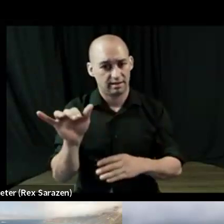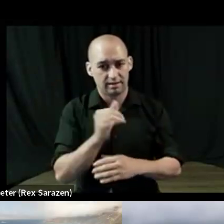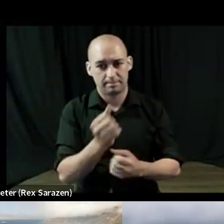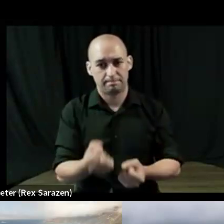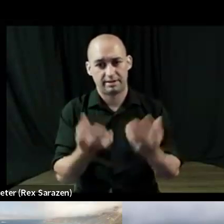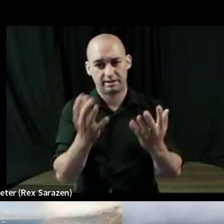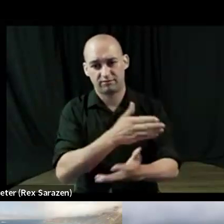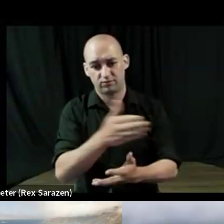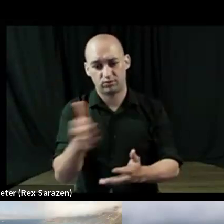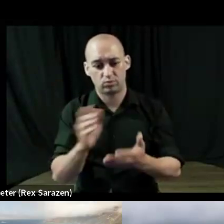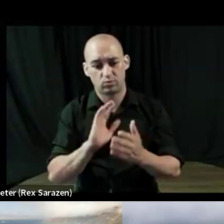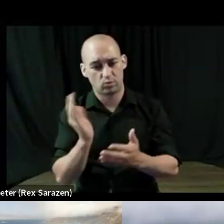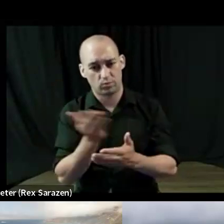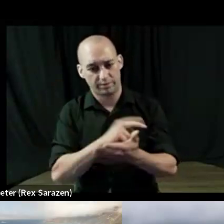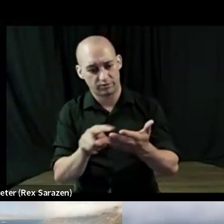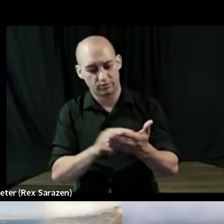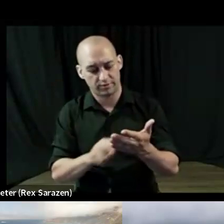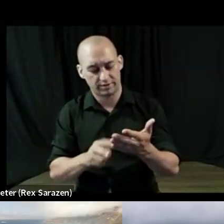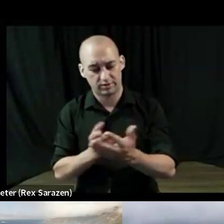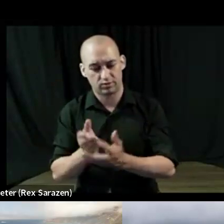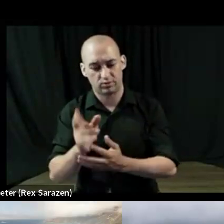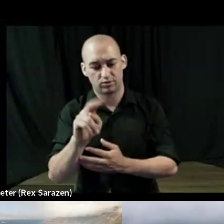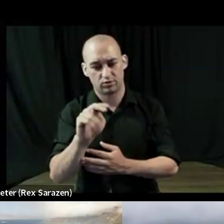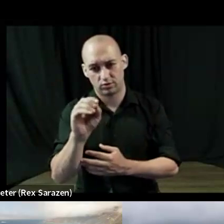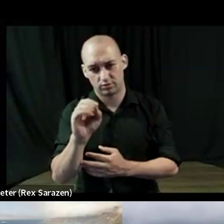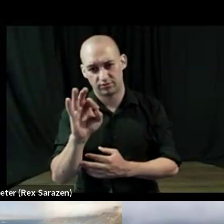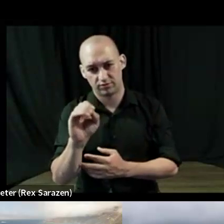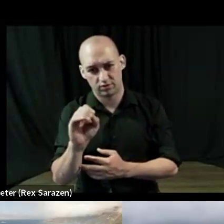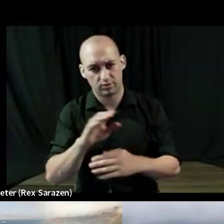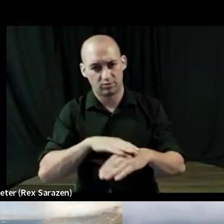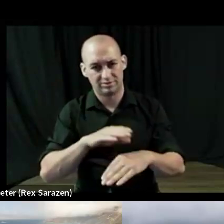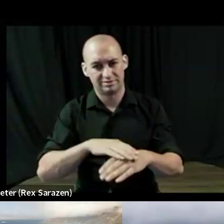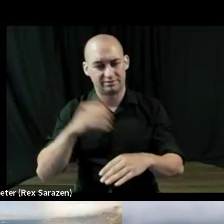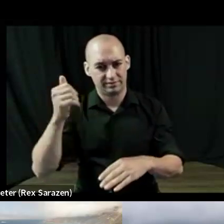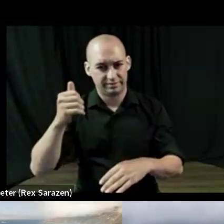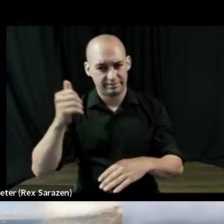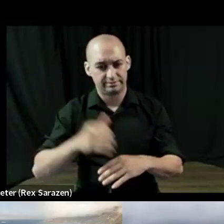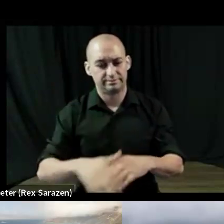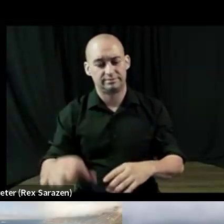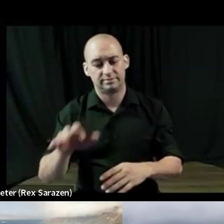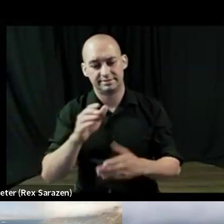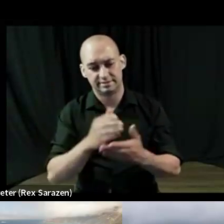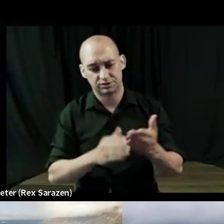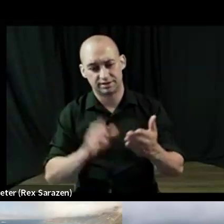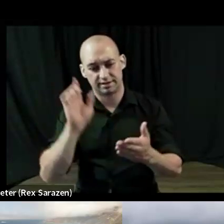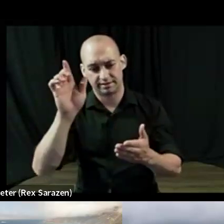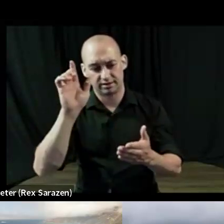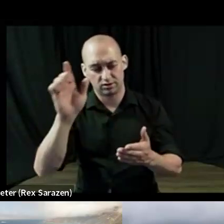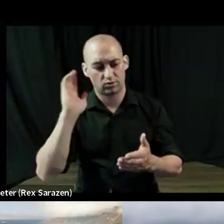the NOFO analyzing, creating our and so there is a section later on where we're going to talk